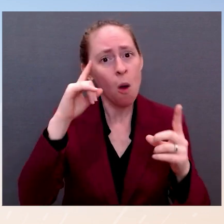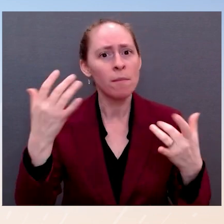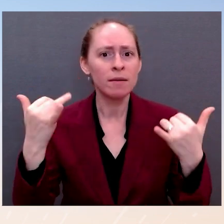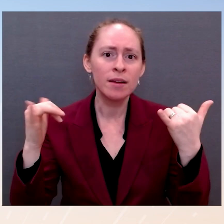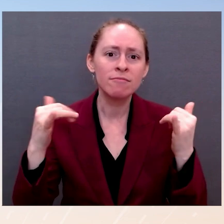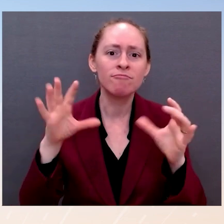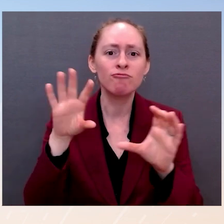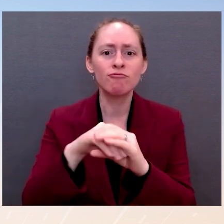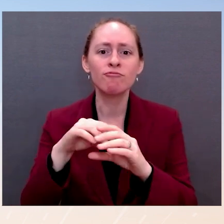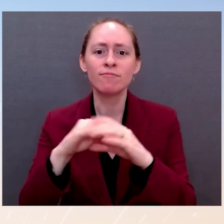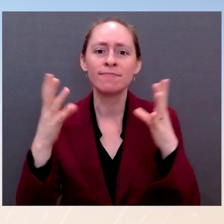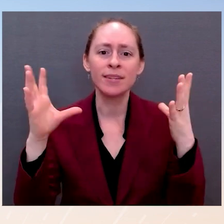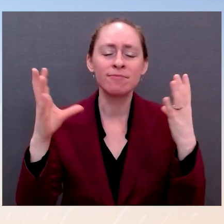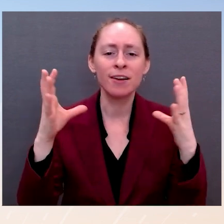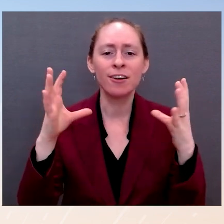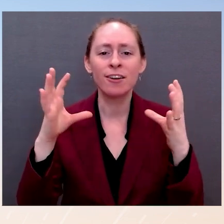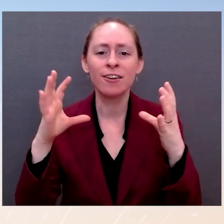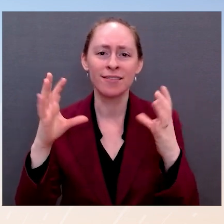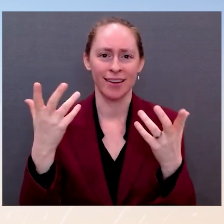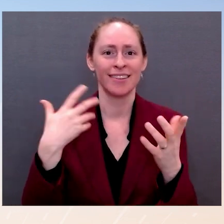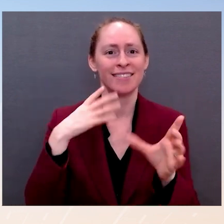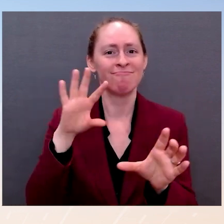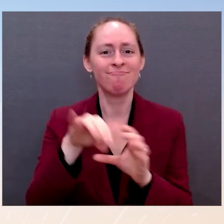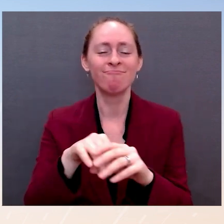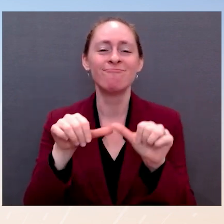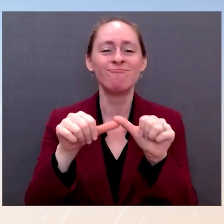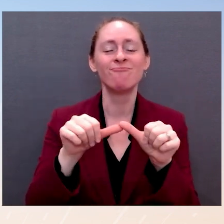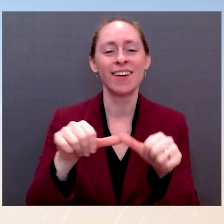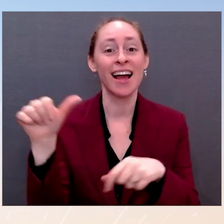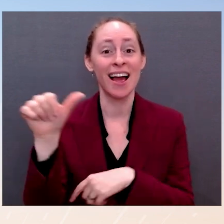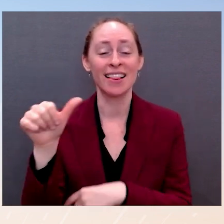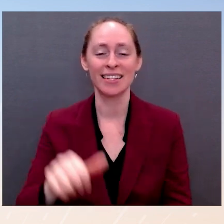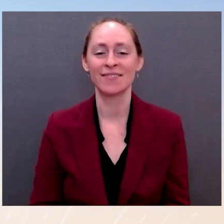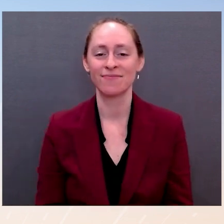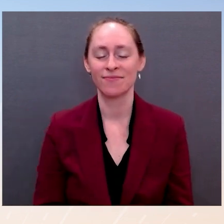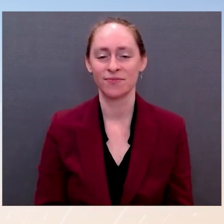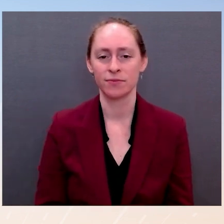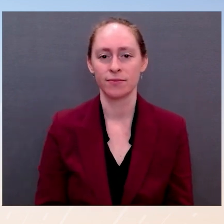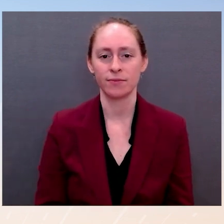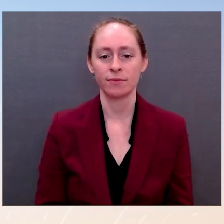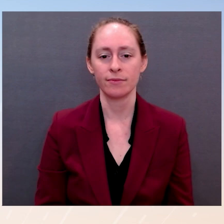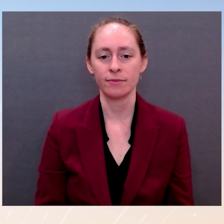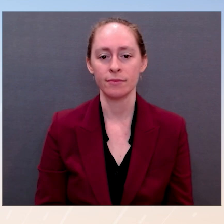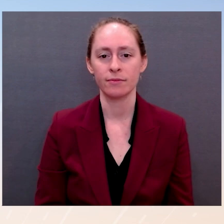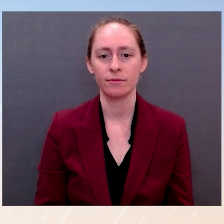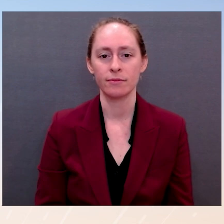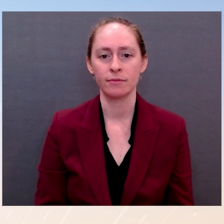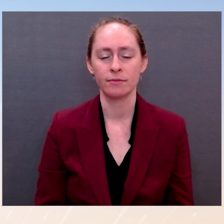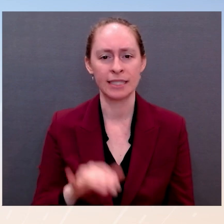And so that experience taught me that, you know, we all should advocate for ourselves